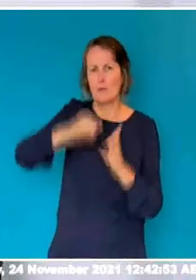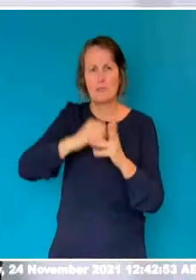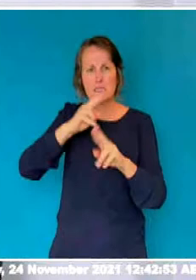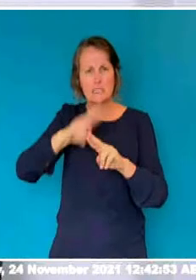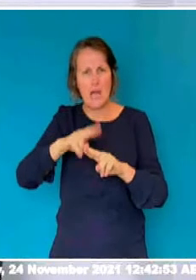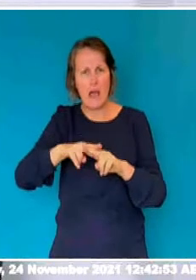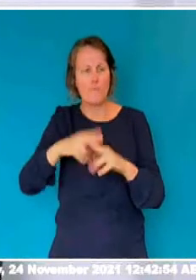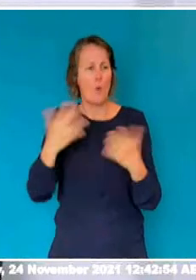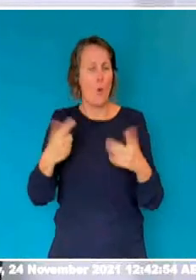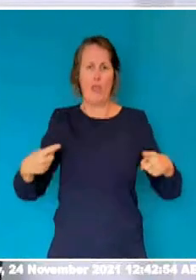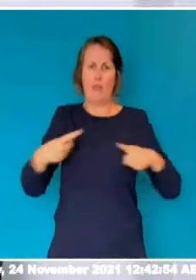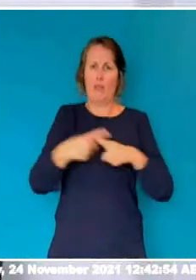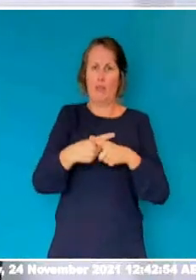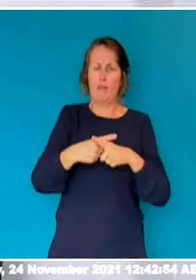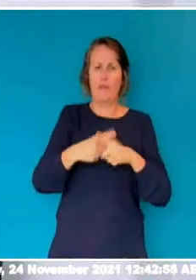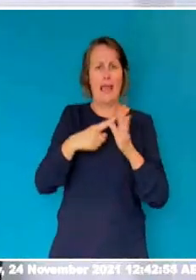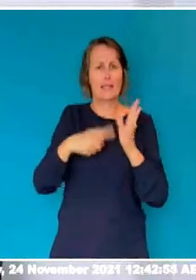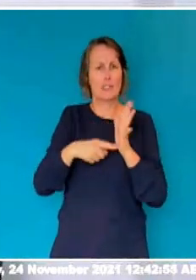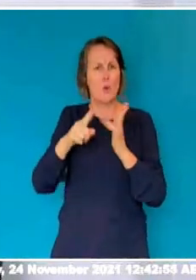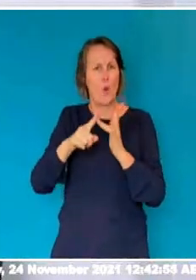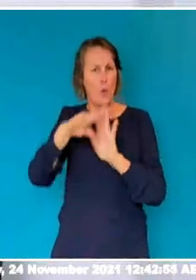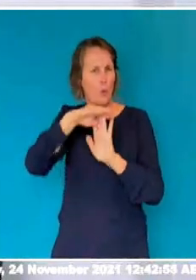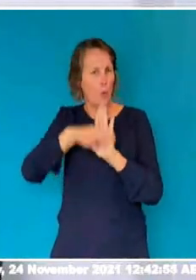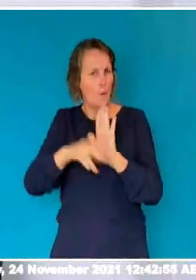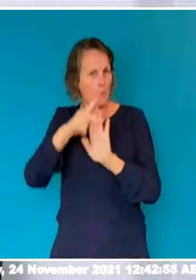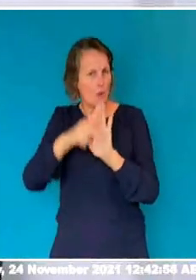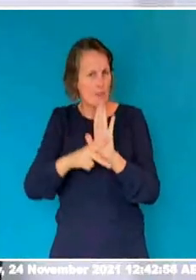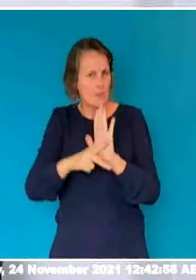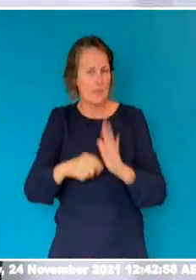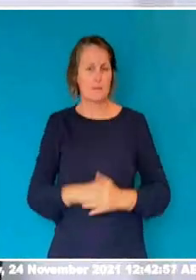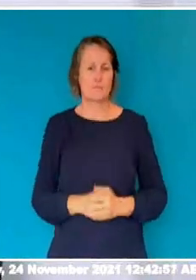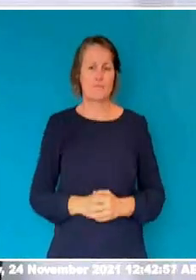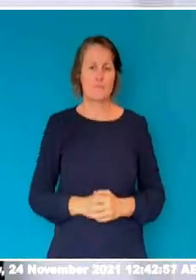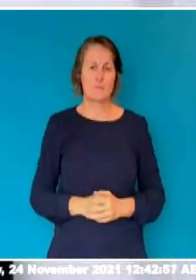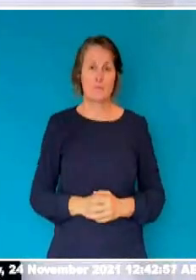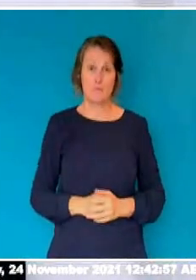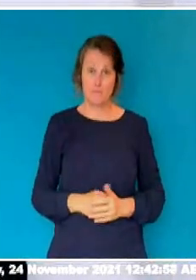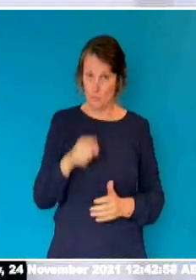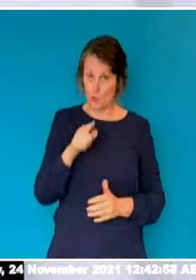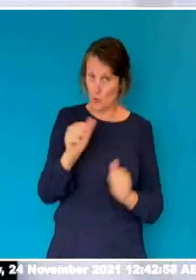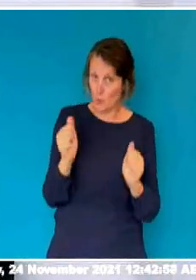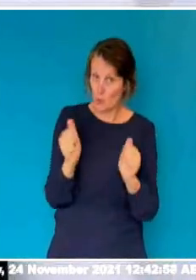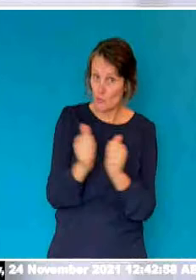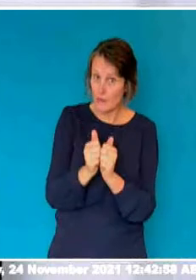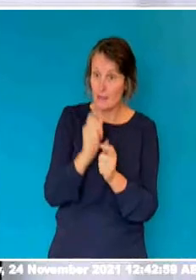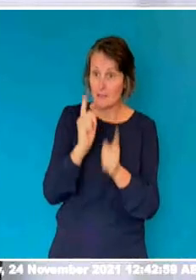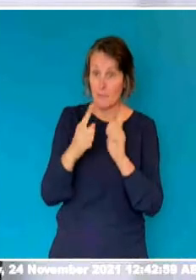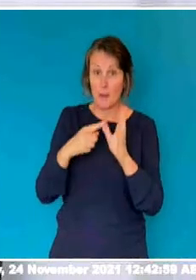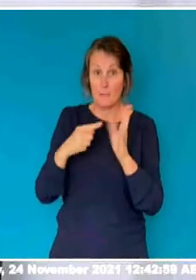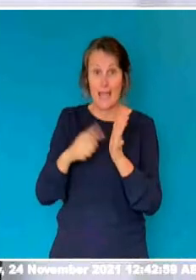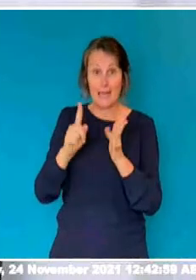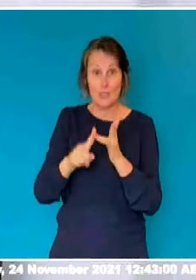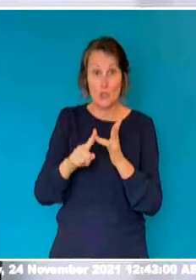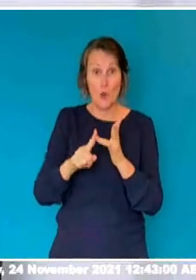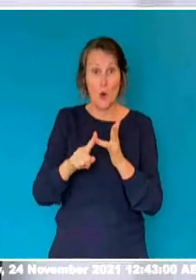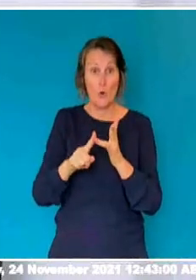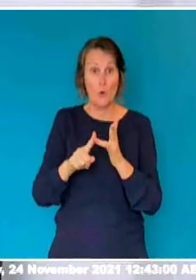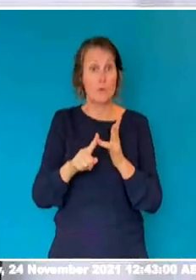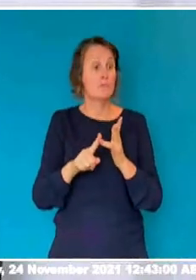You've adopted his statement, so do I take it from that, you agree these are the reasons the ATO might say no to a request?